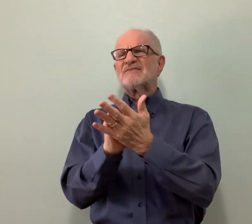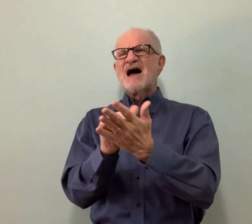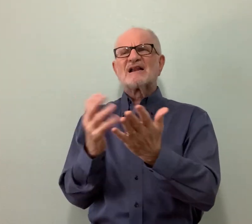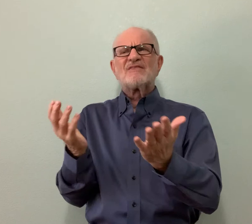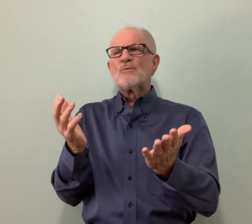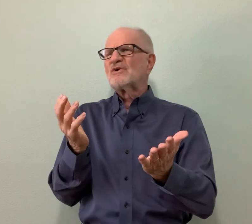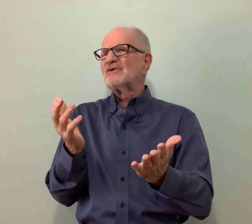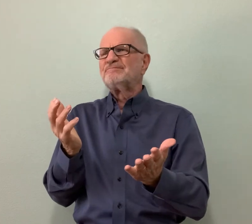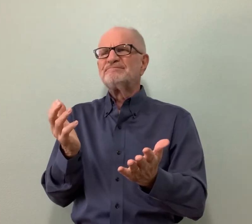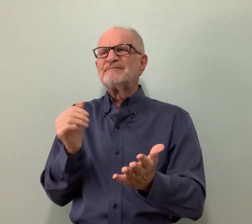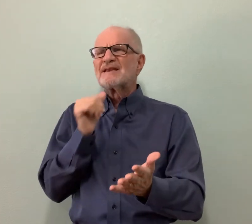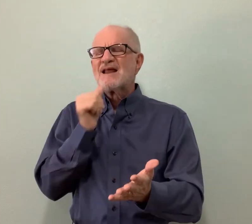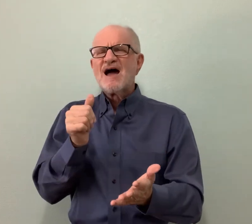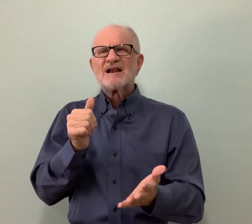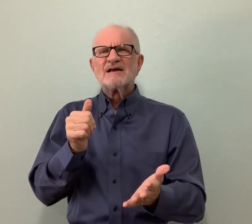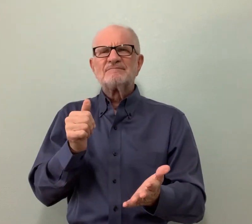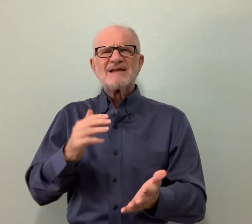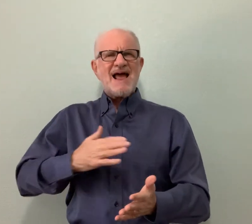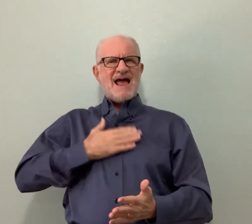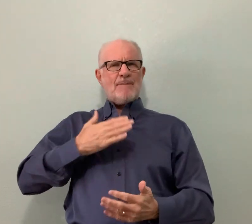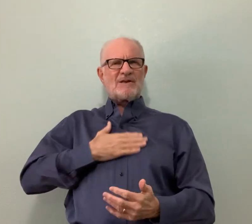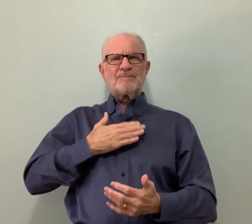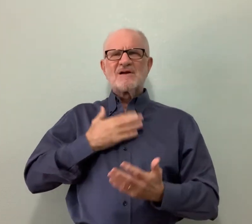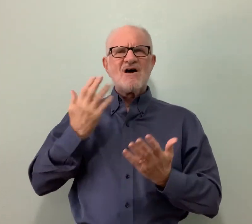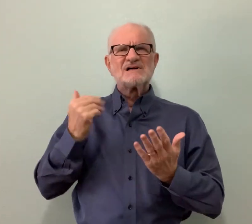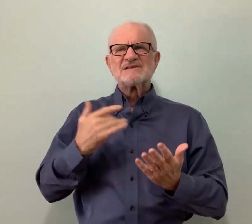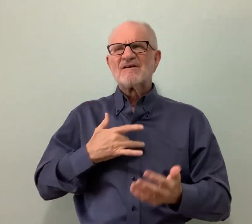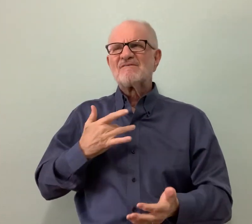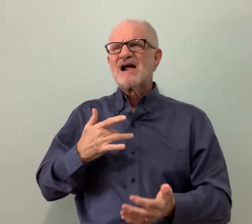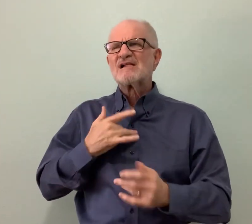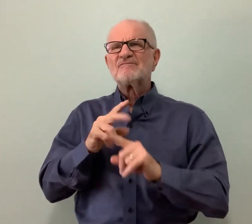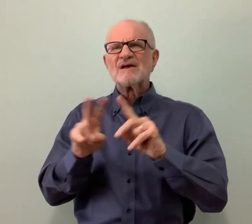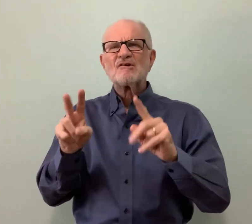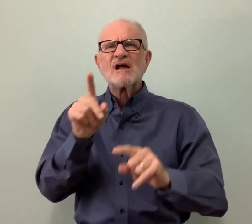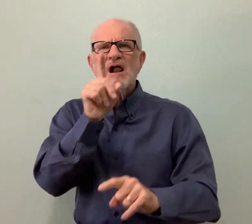And secondly was that they were not happy because they felt very lonely,